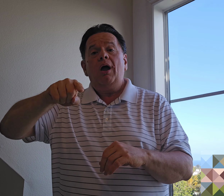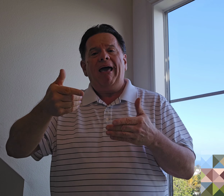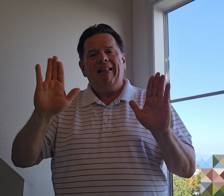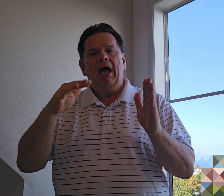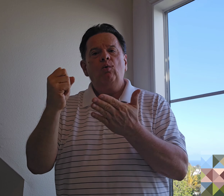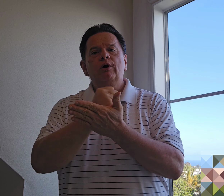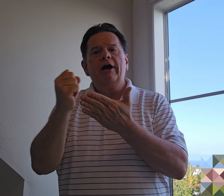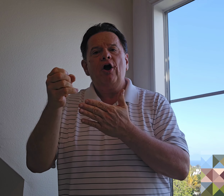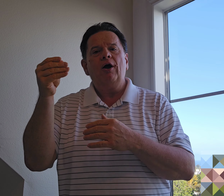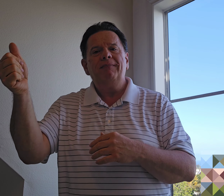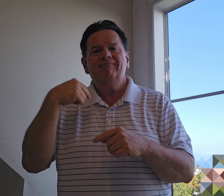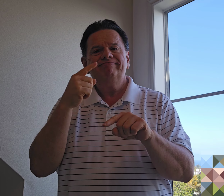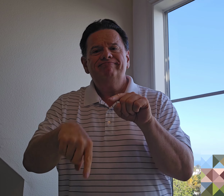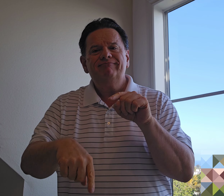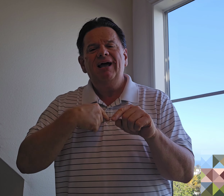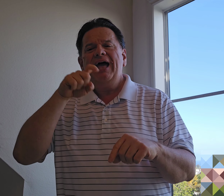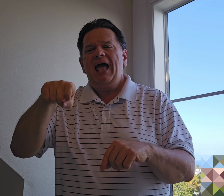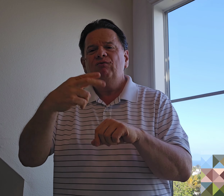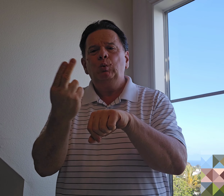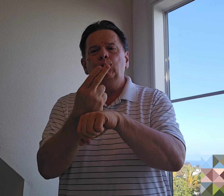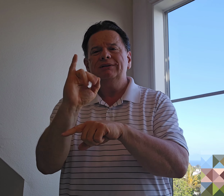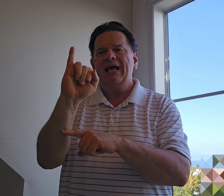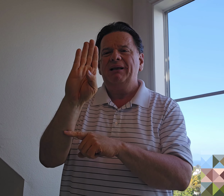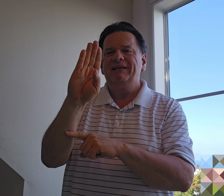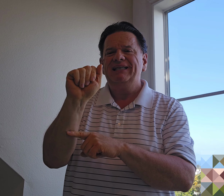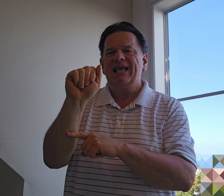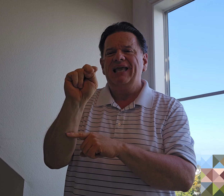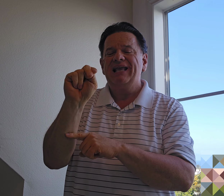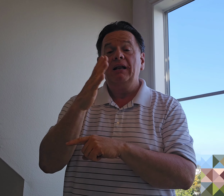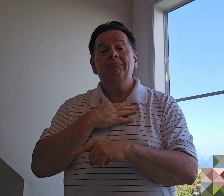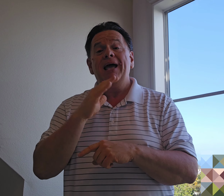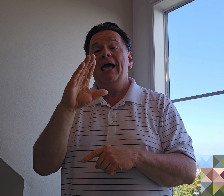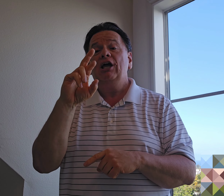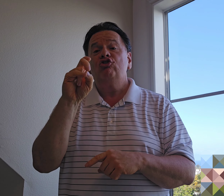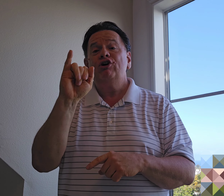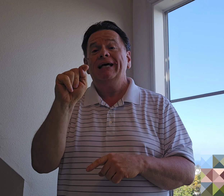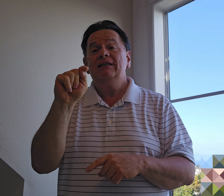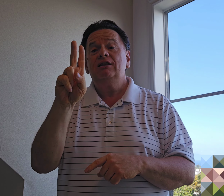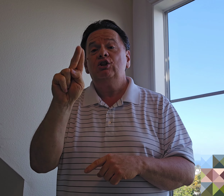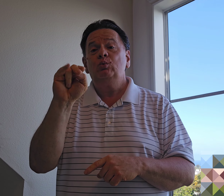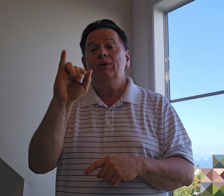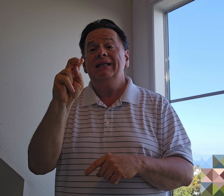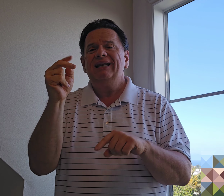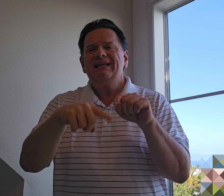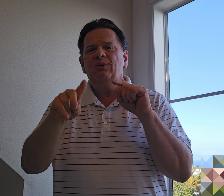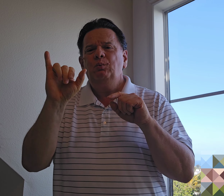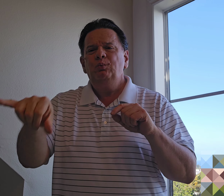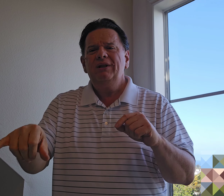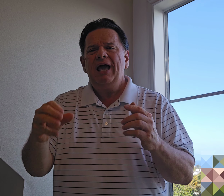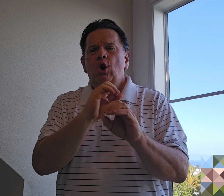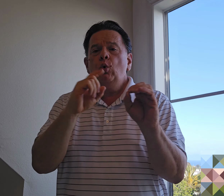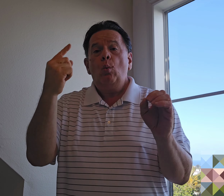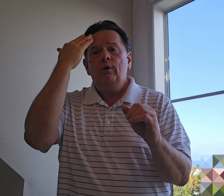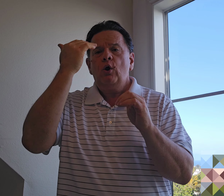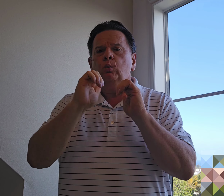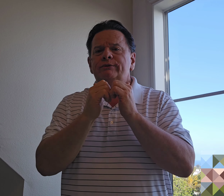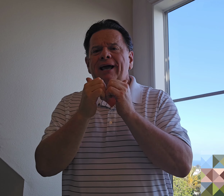None offered me the option to pay via credit card. I had to do it via IBAN, but my credit union could not do that.